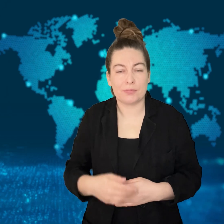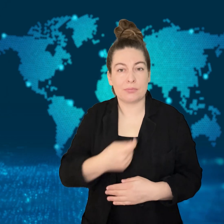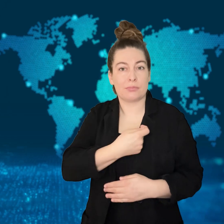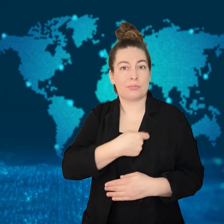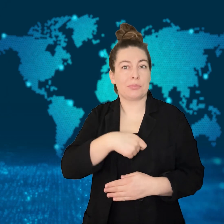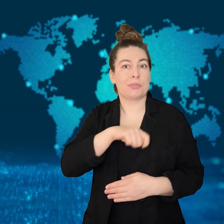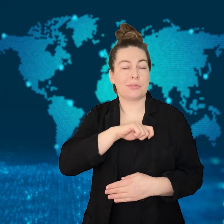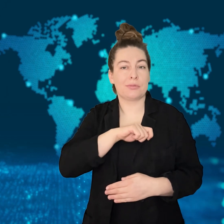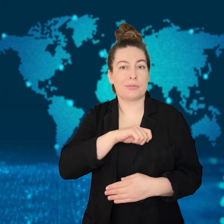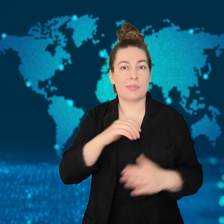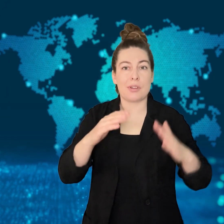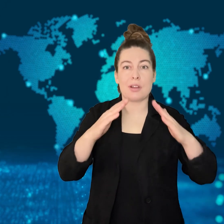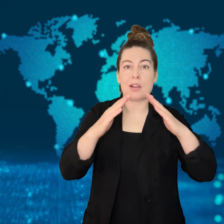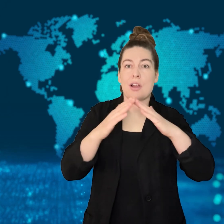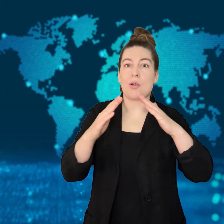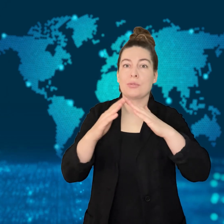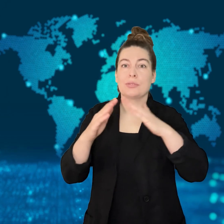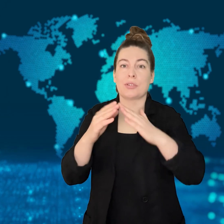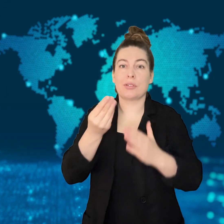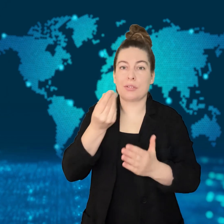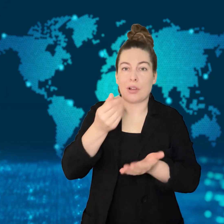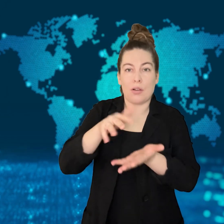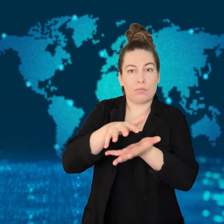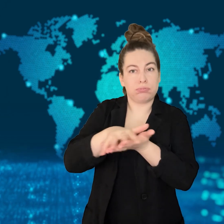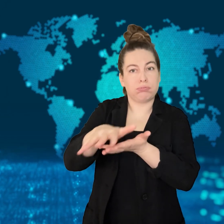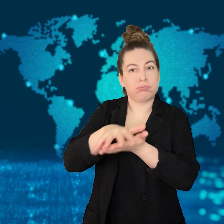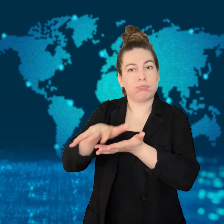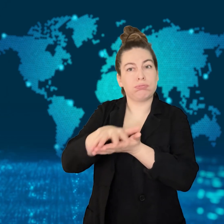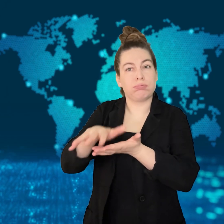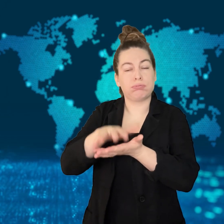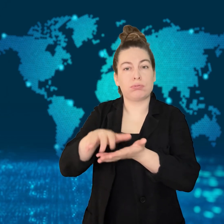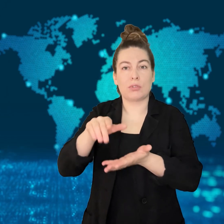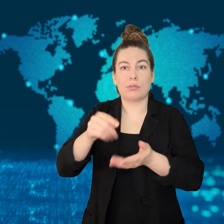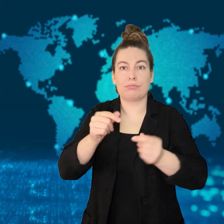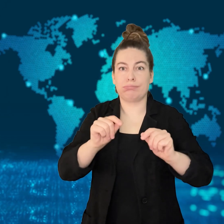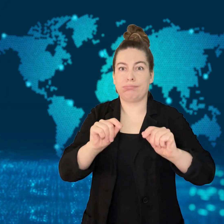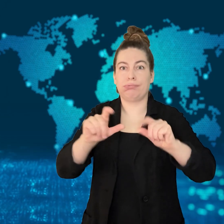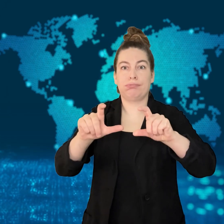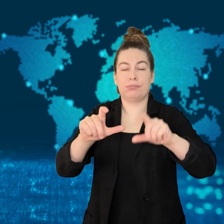High housing costs